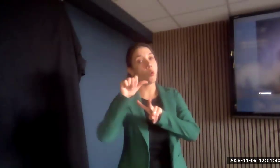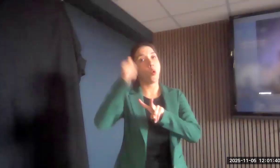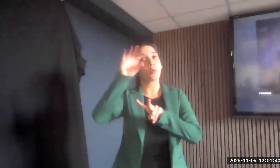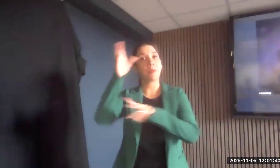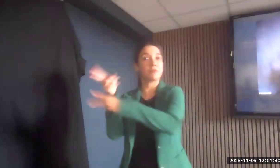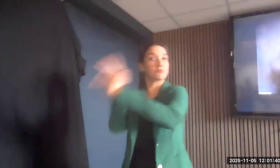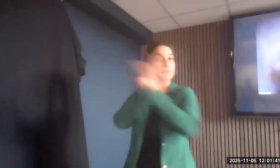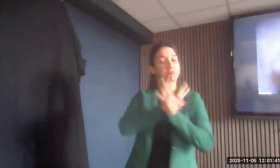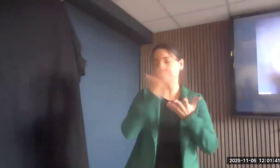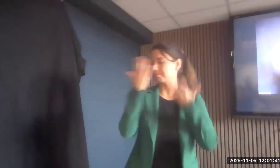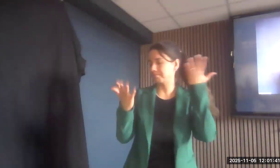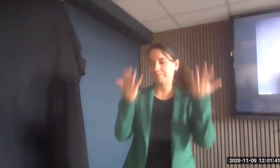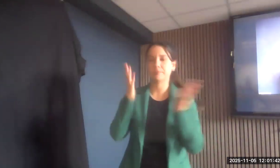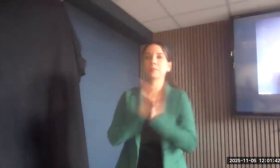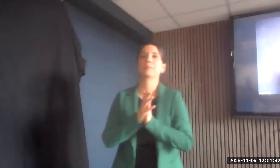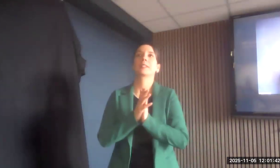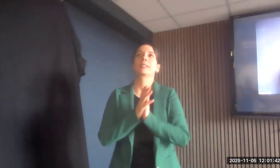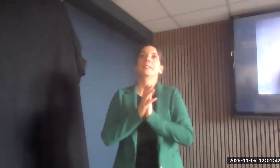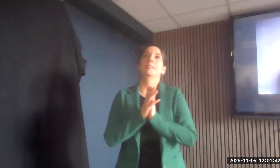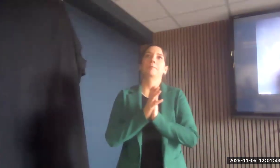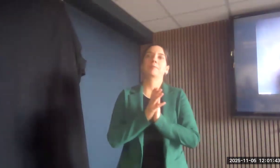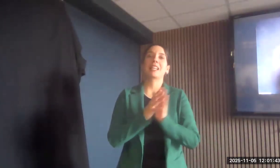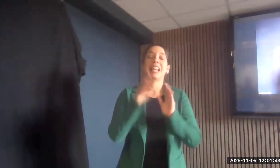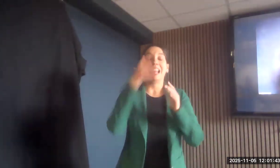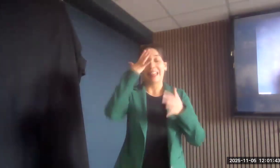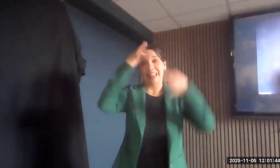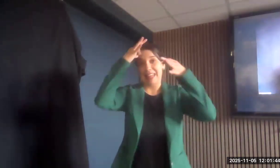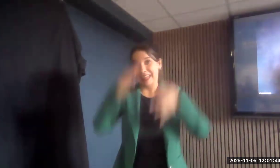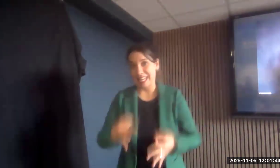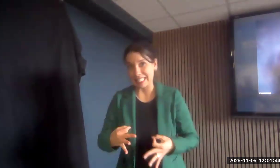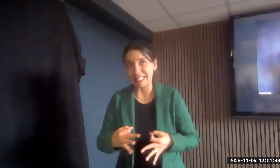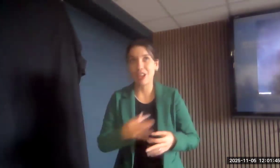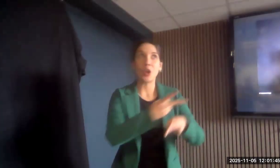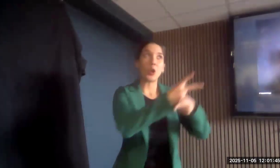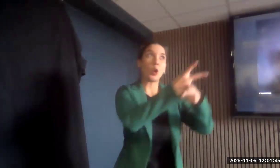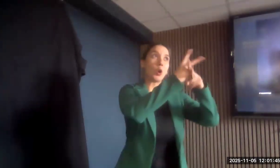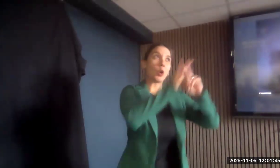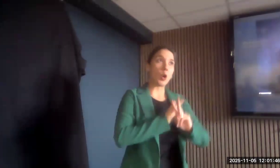And is that borrowing, or is that something that's more iconic?